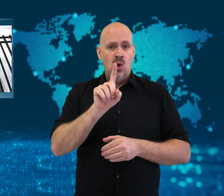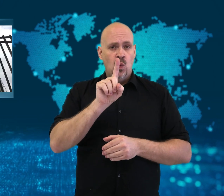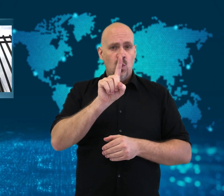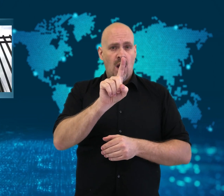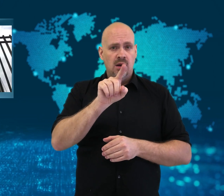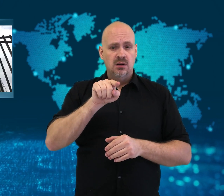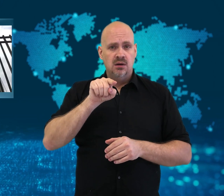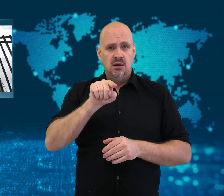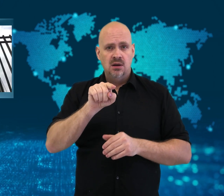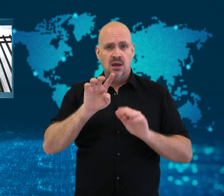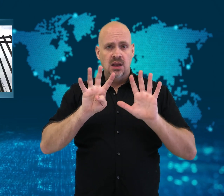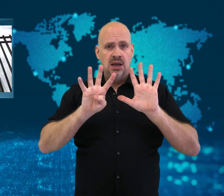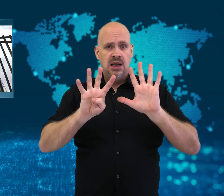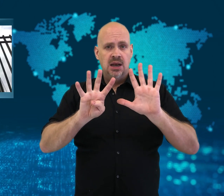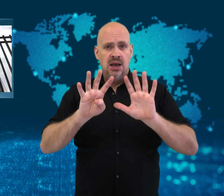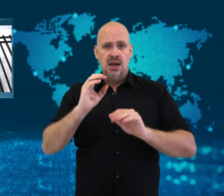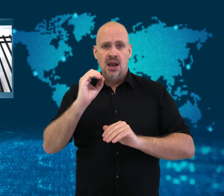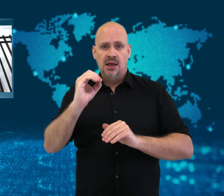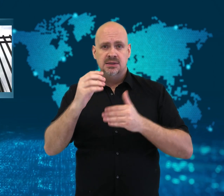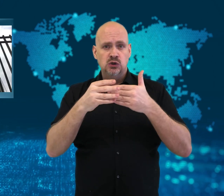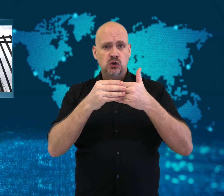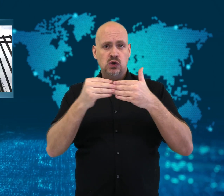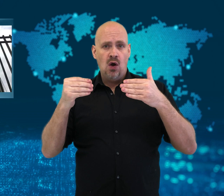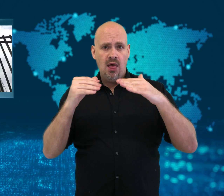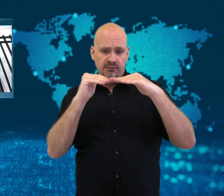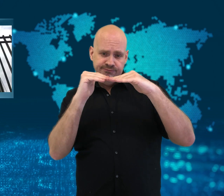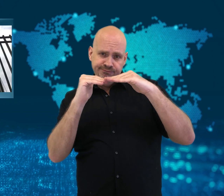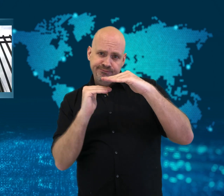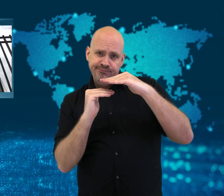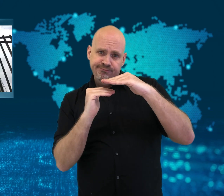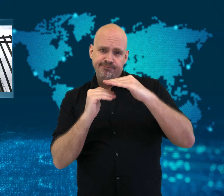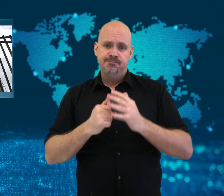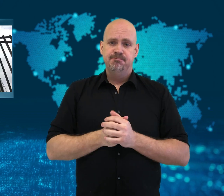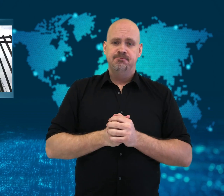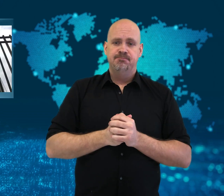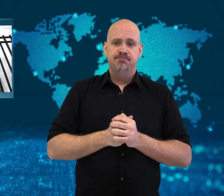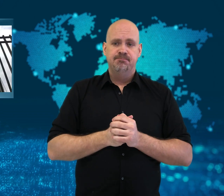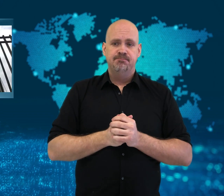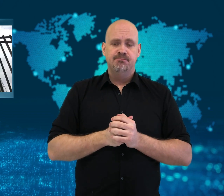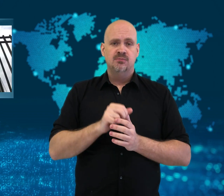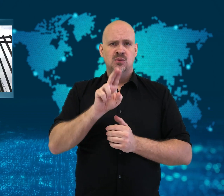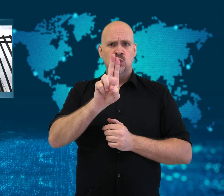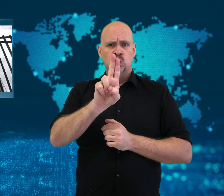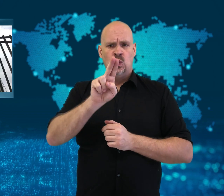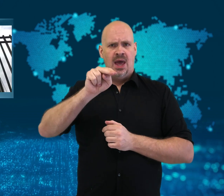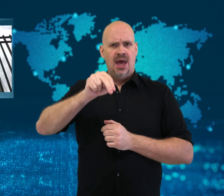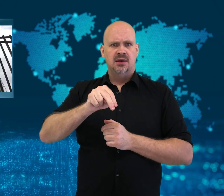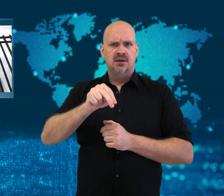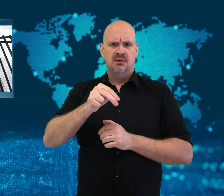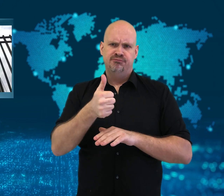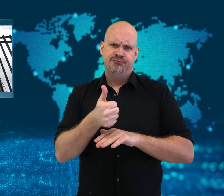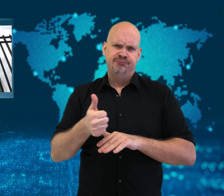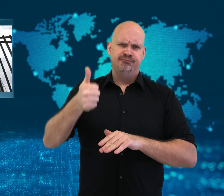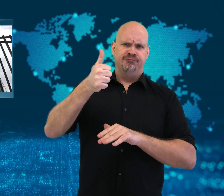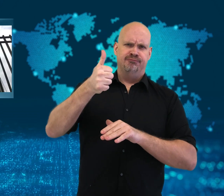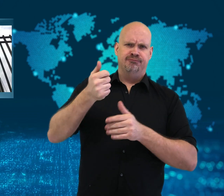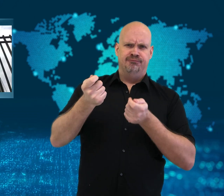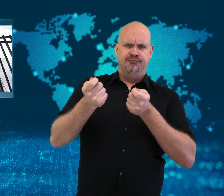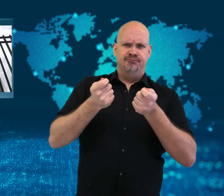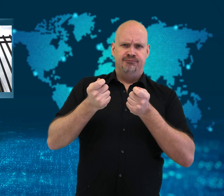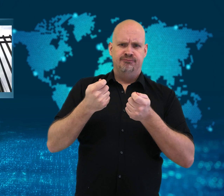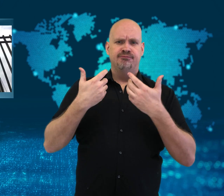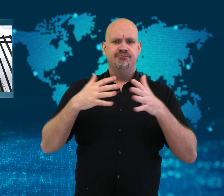Millions of women live on less than $1.90 USD per day.